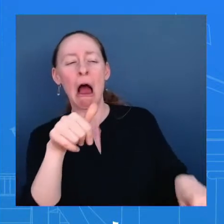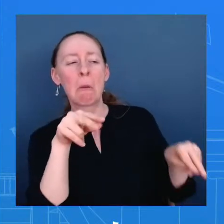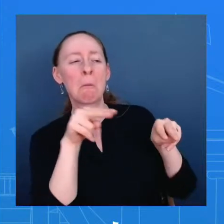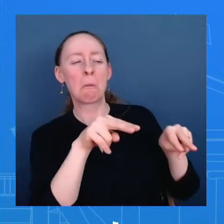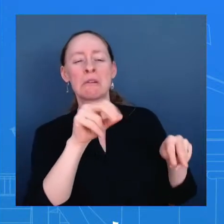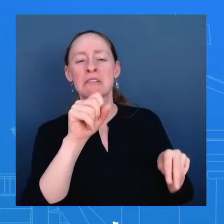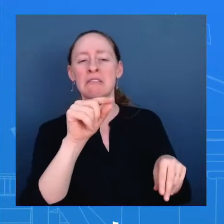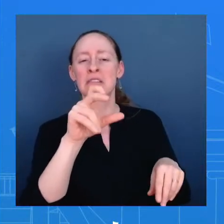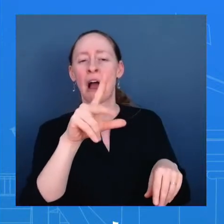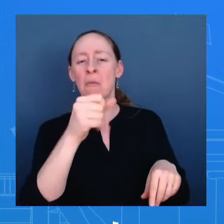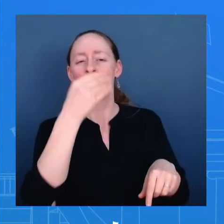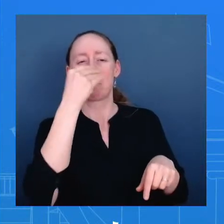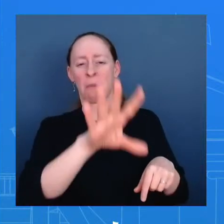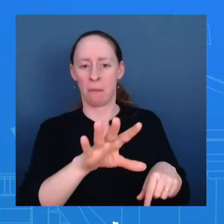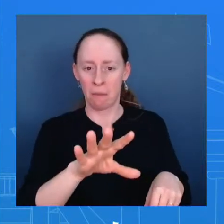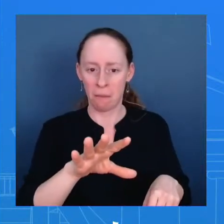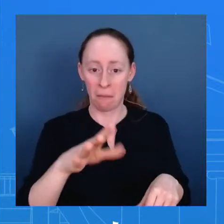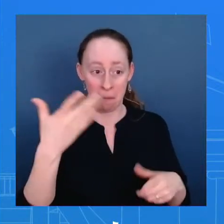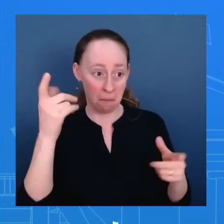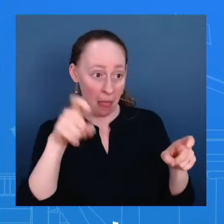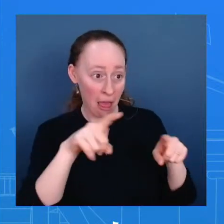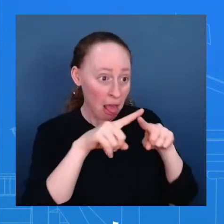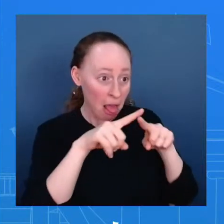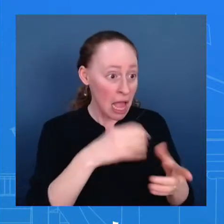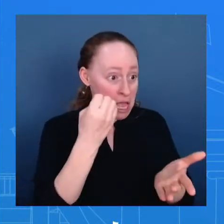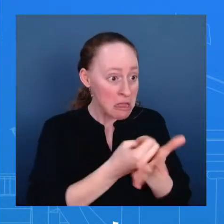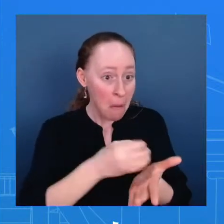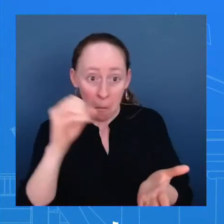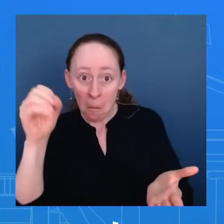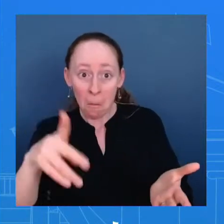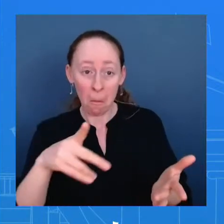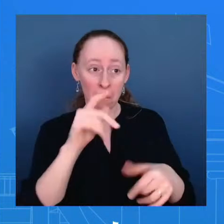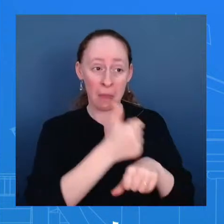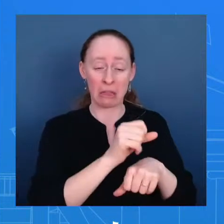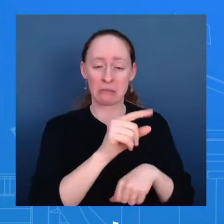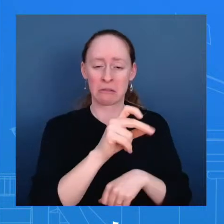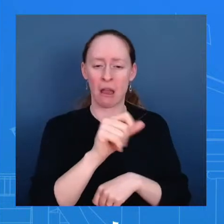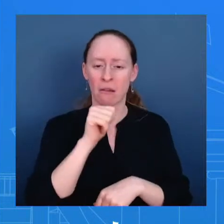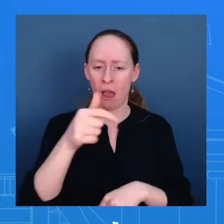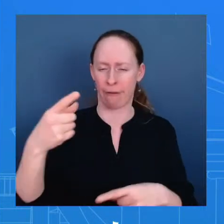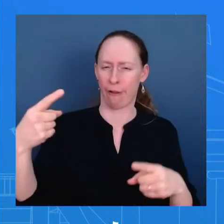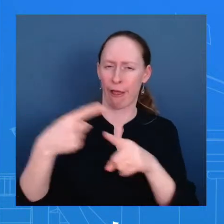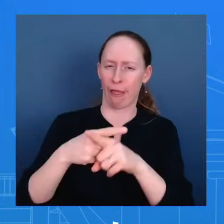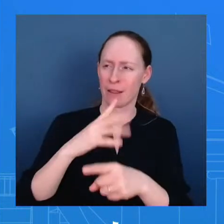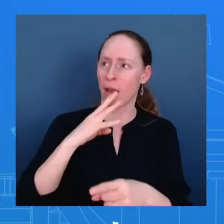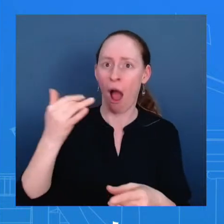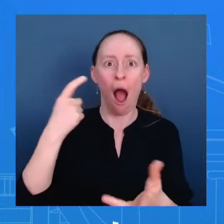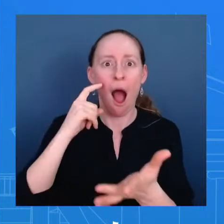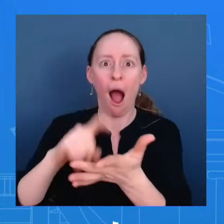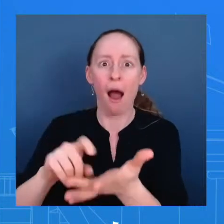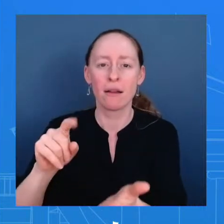that the stock market is not the economy -- and we have said that, to your point -- it's clear that -- what we'll say is that the President --